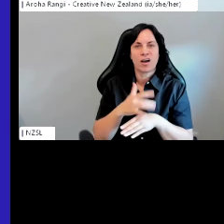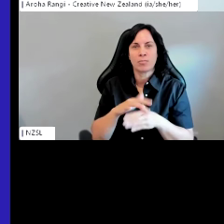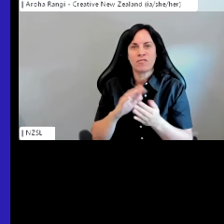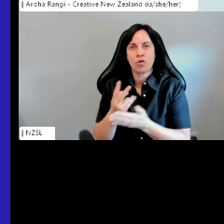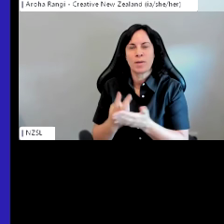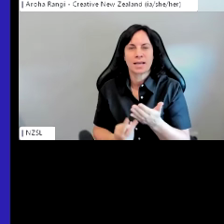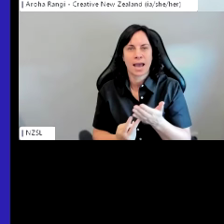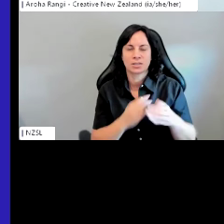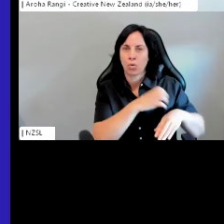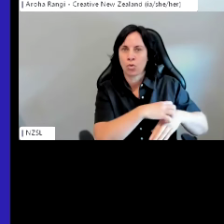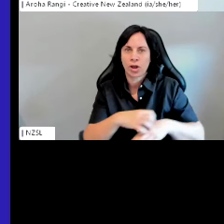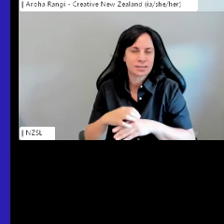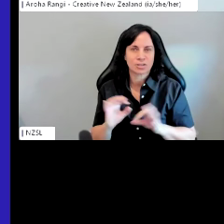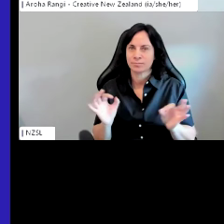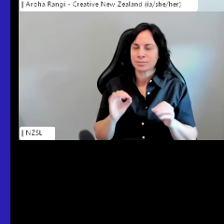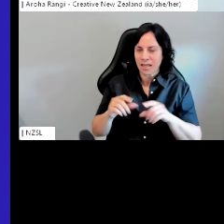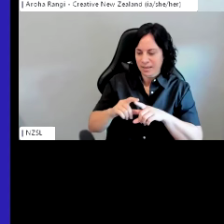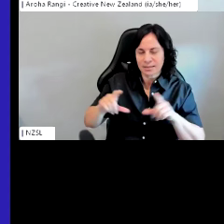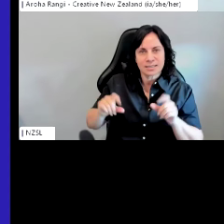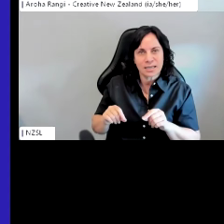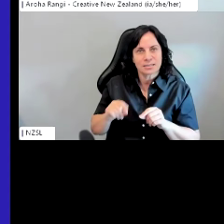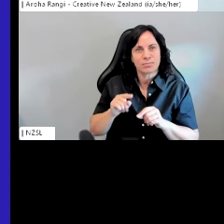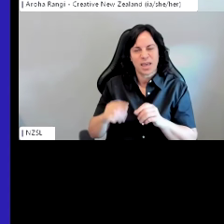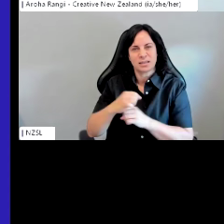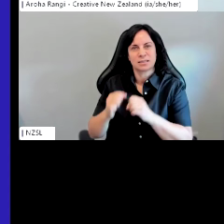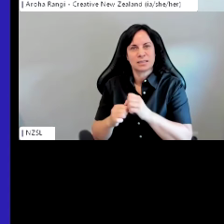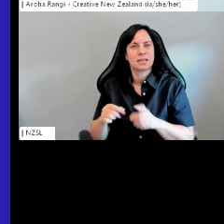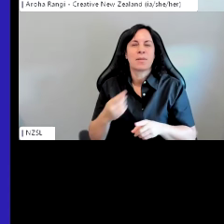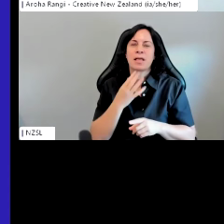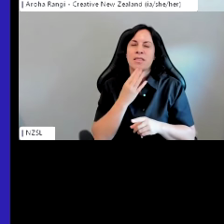that ticket capture either because they're using you know a ticket tech or one of those kinds of